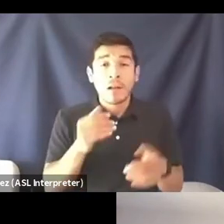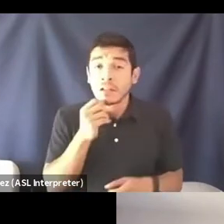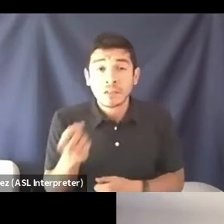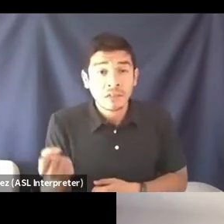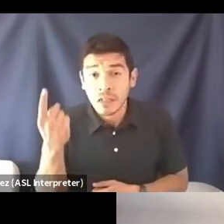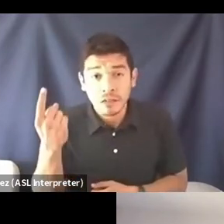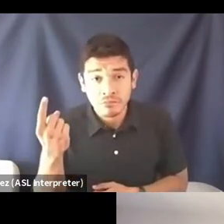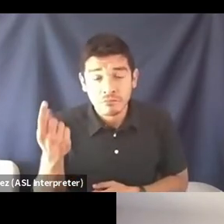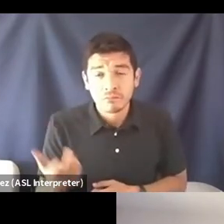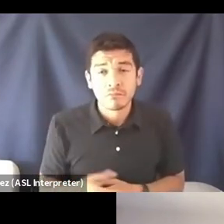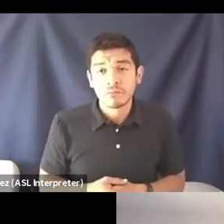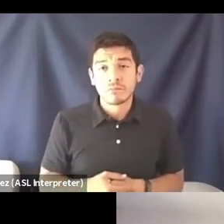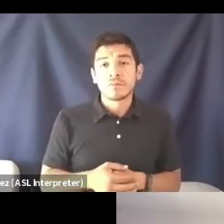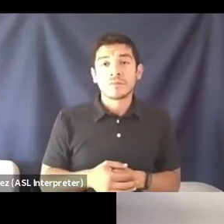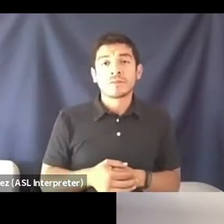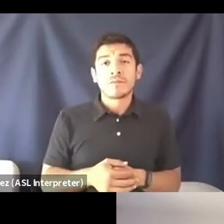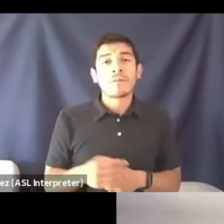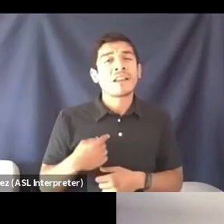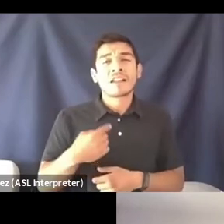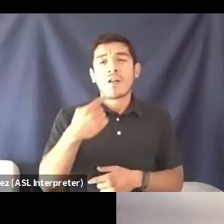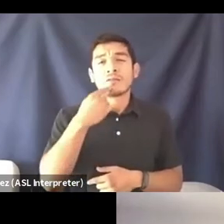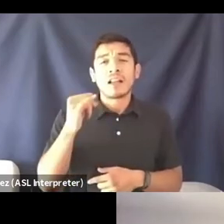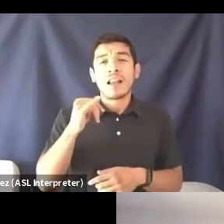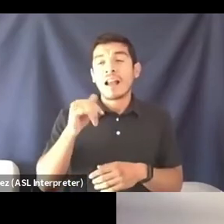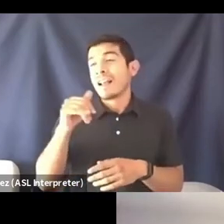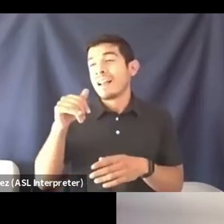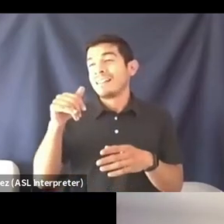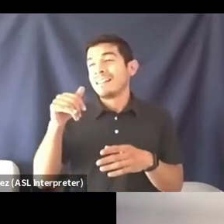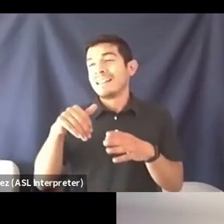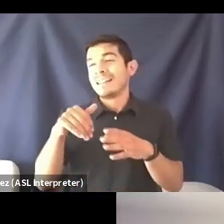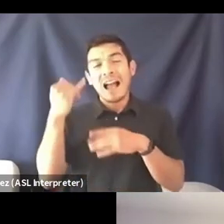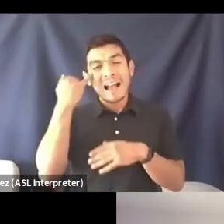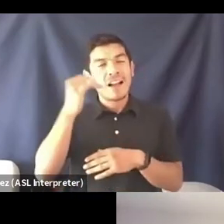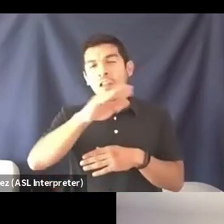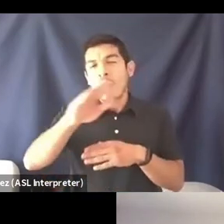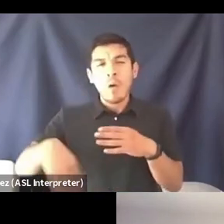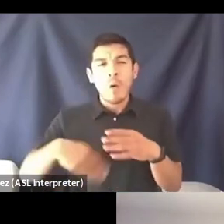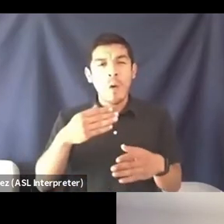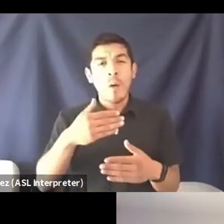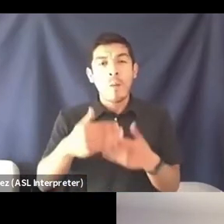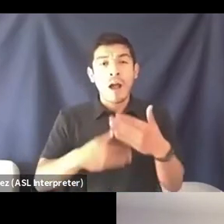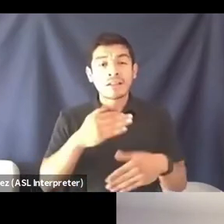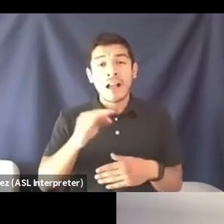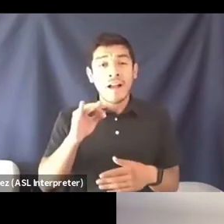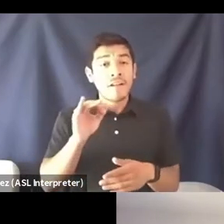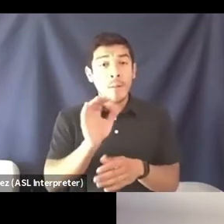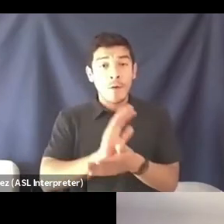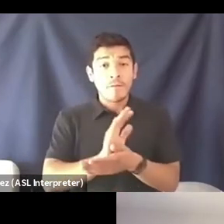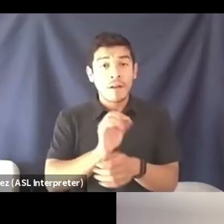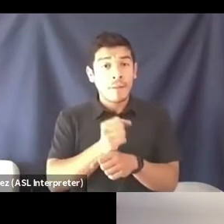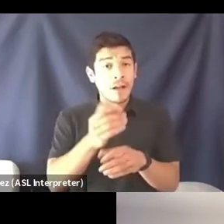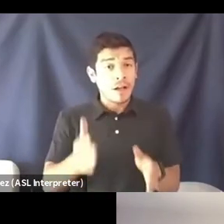And I would say in terms of the whole process of the filmmaking. In the film like in the second part